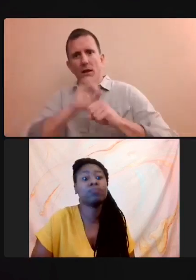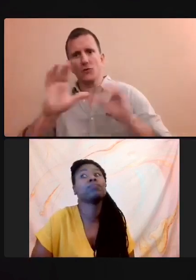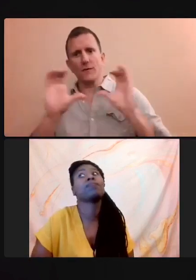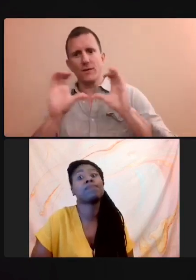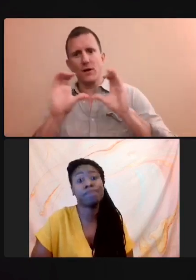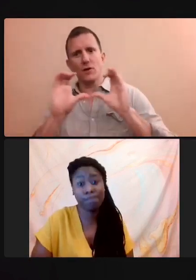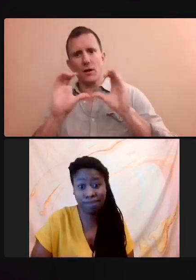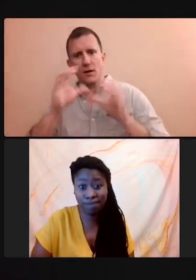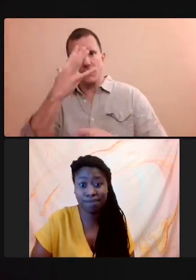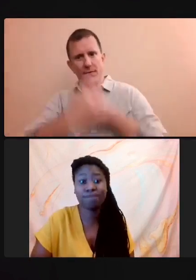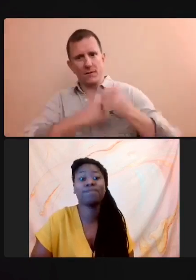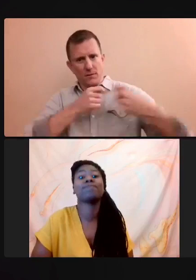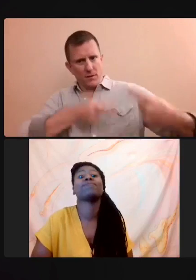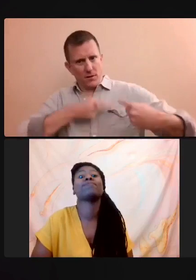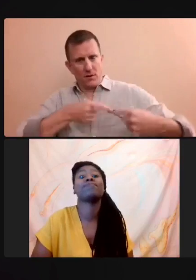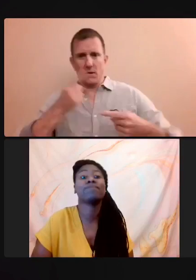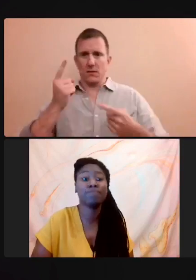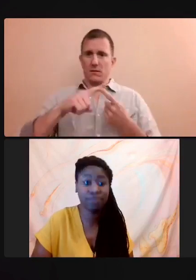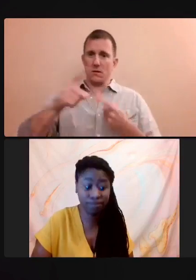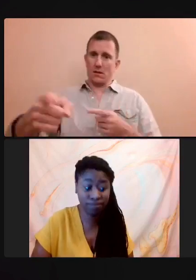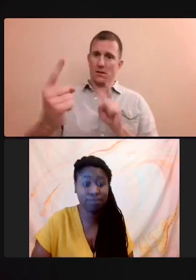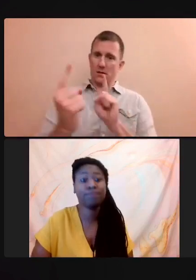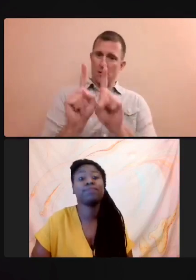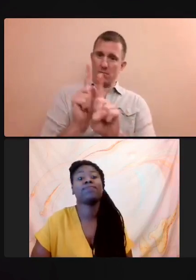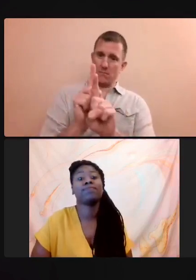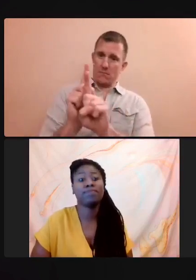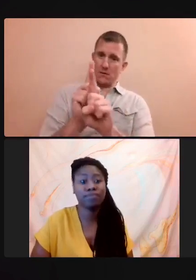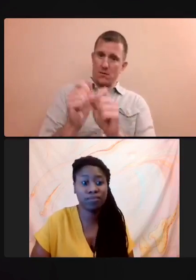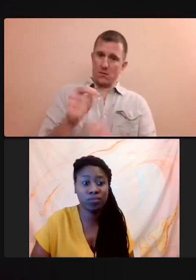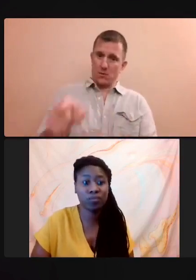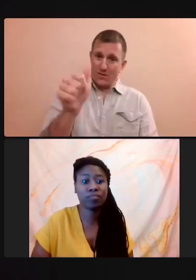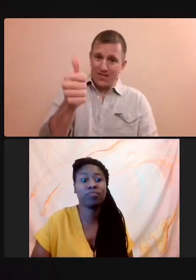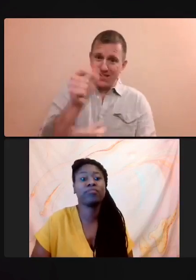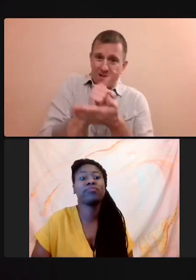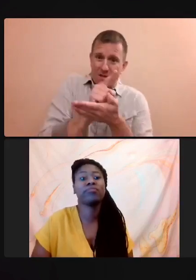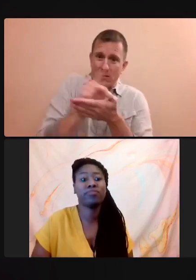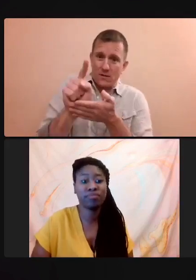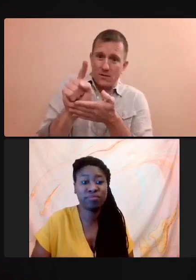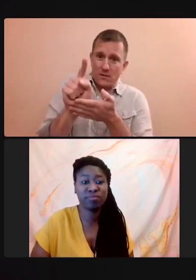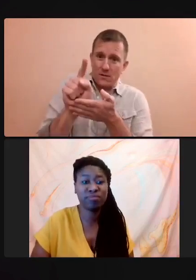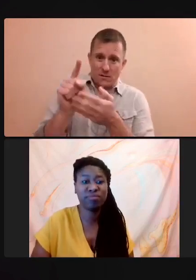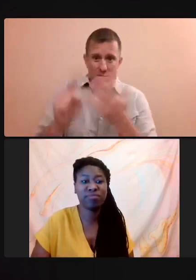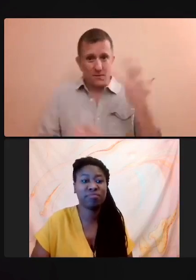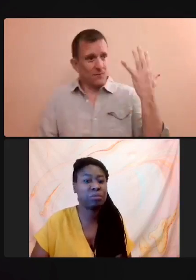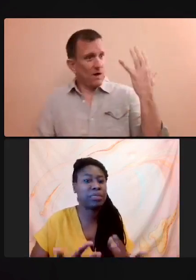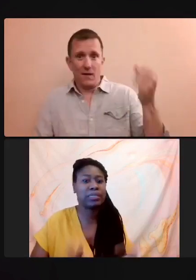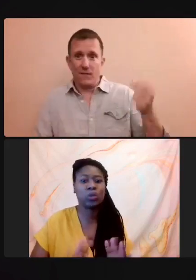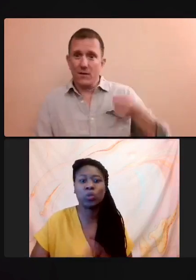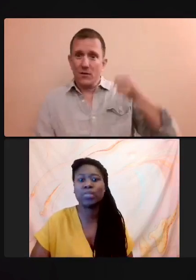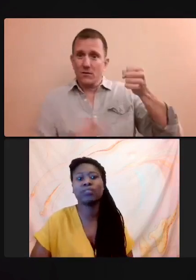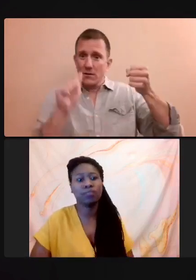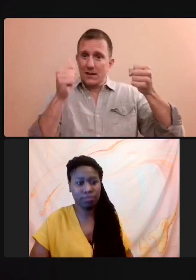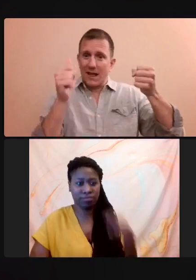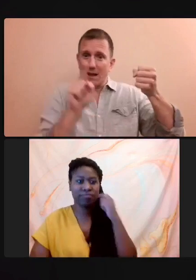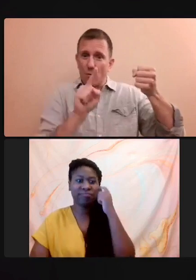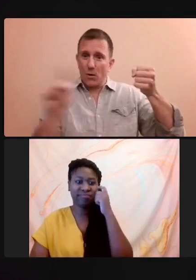What hit me was when you said that that person was struggling to pass their certification exam for five years and then they work with you for ten weeks